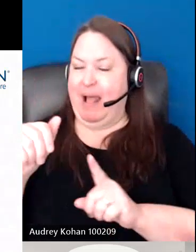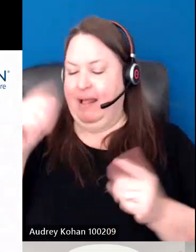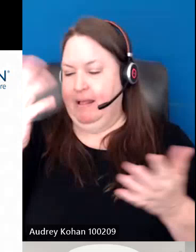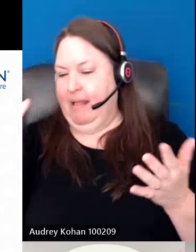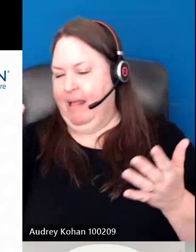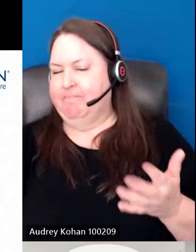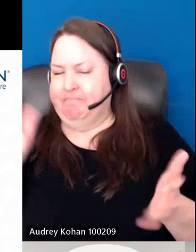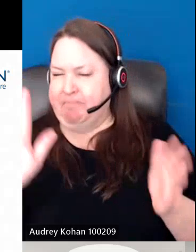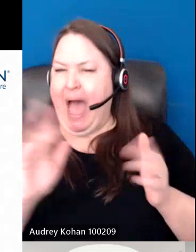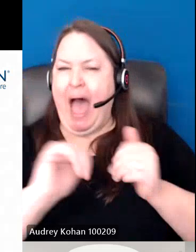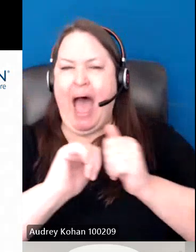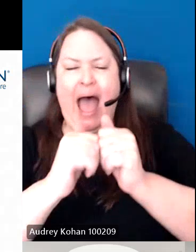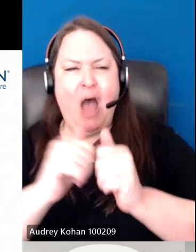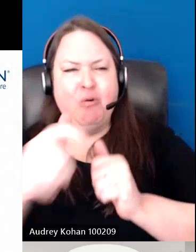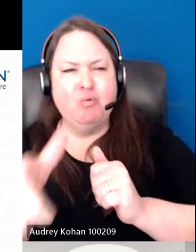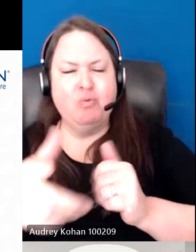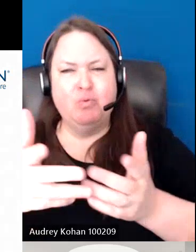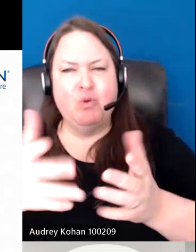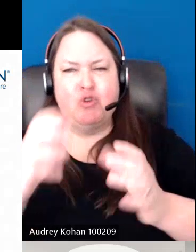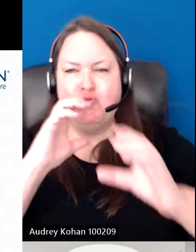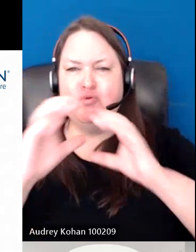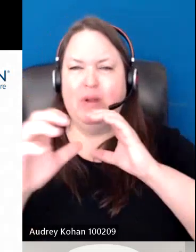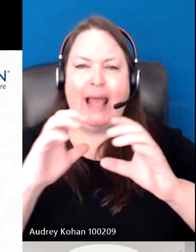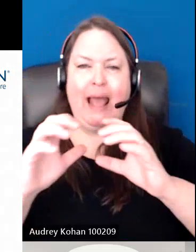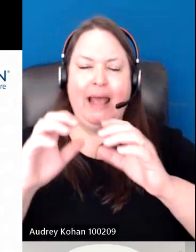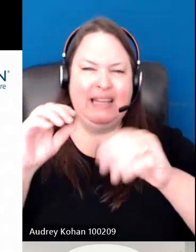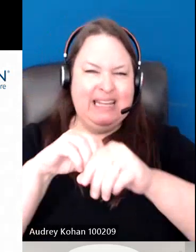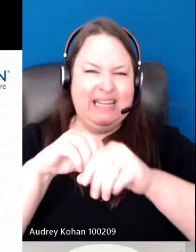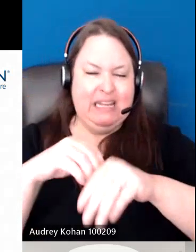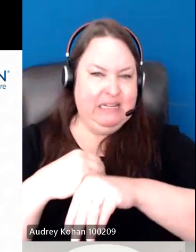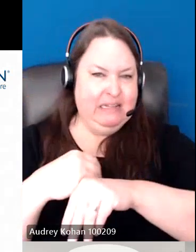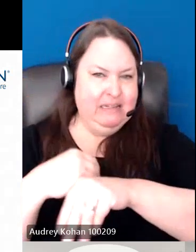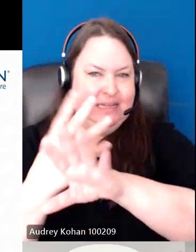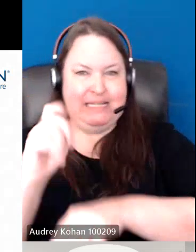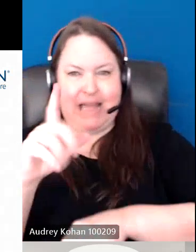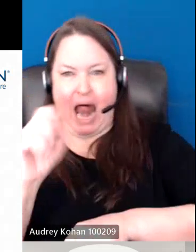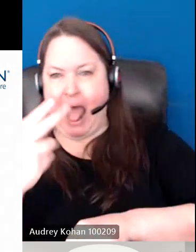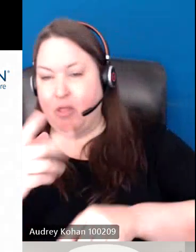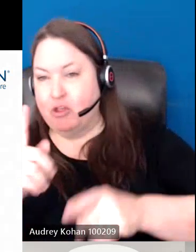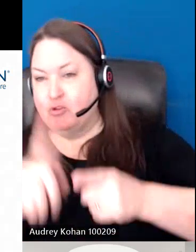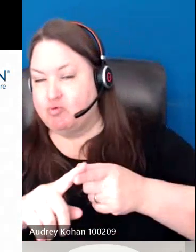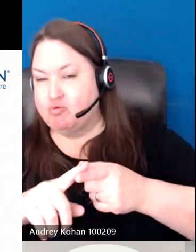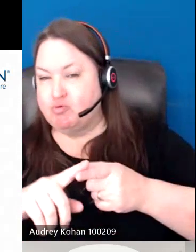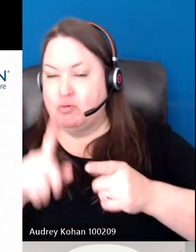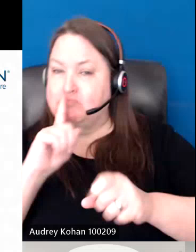you communicate on in a tella Health platform for to ensure effective communication with PE